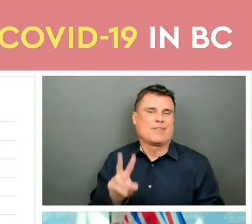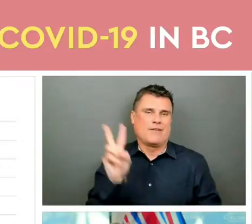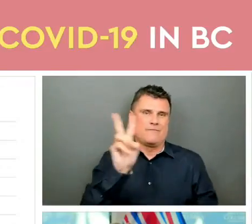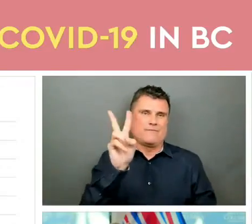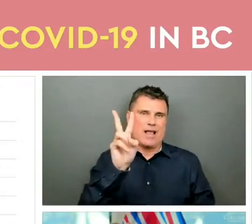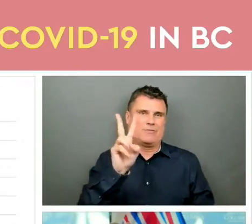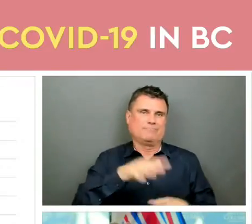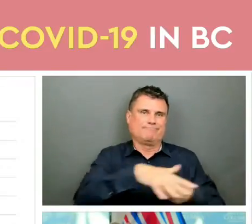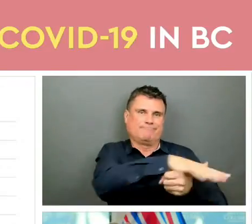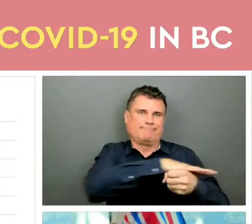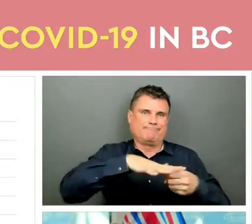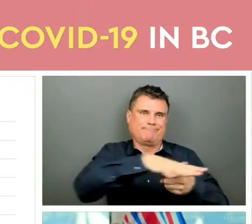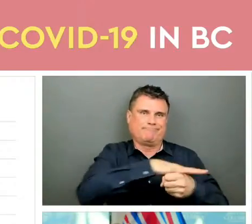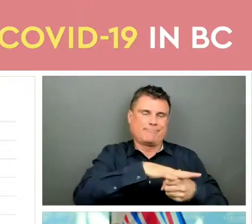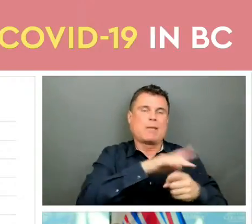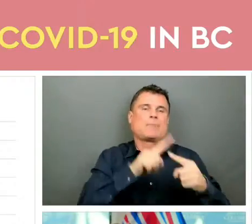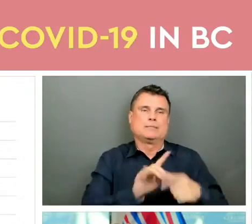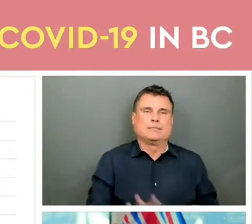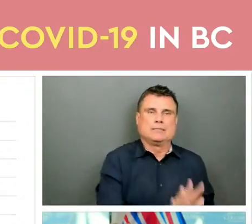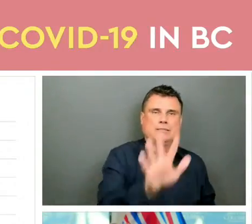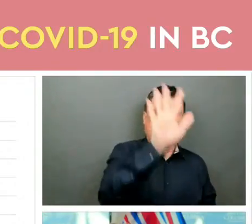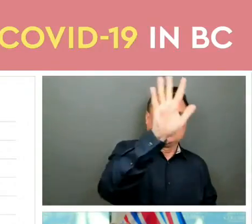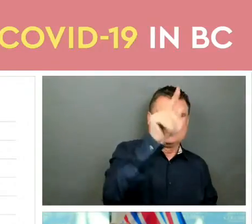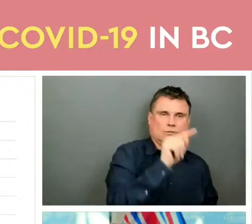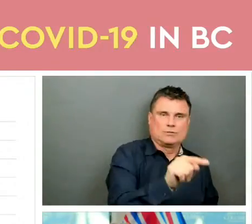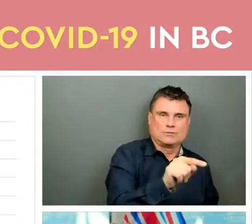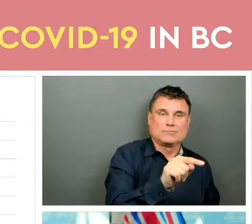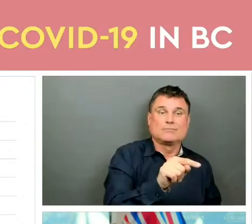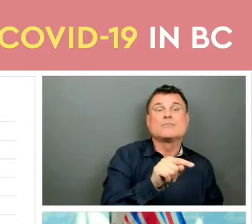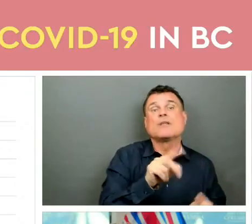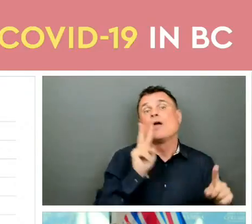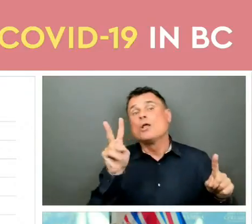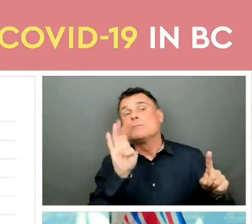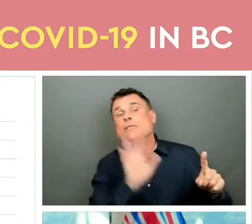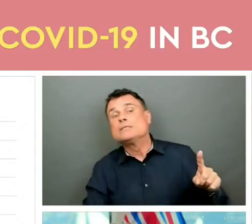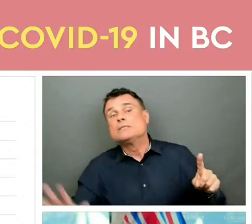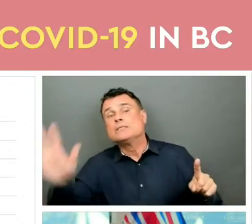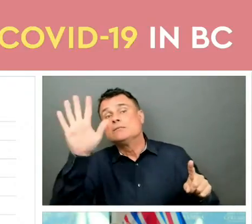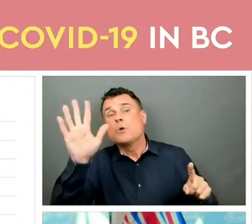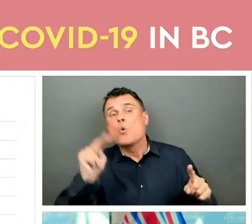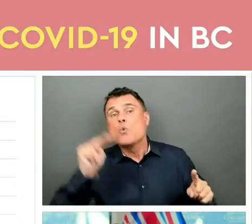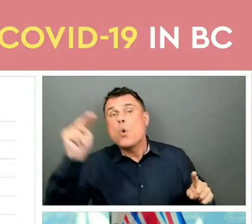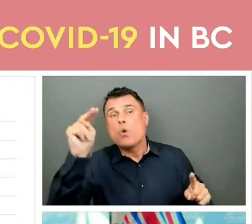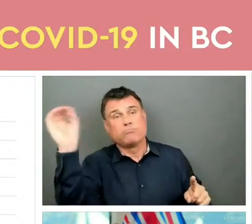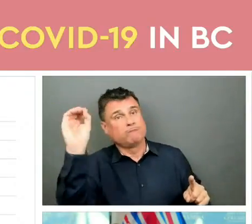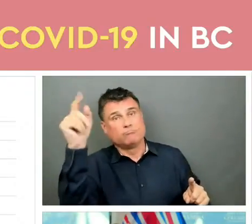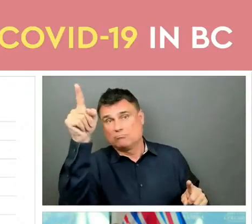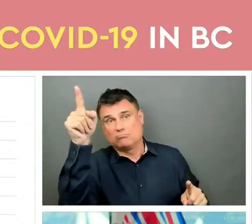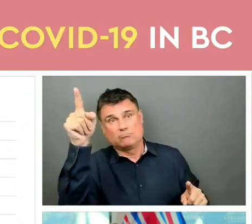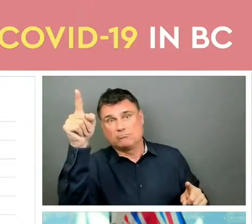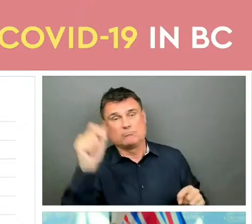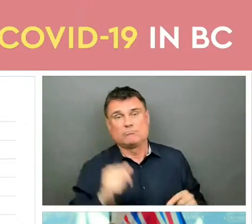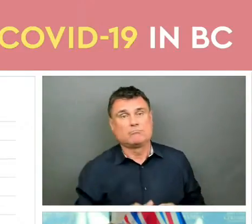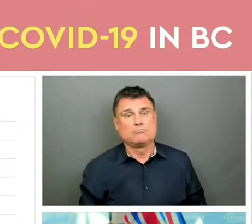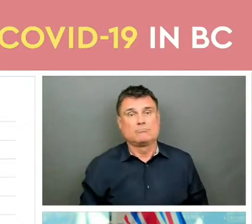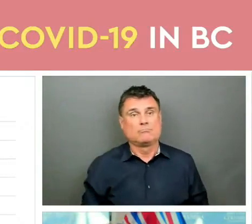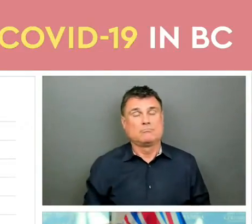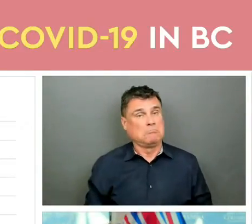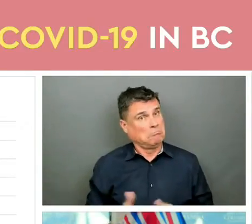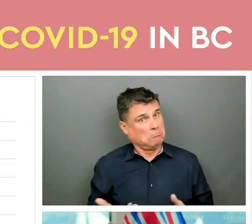have seen clusters in every region, so far not the north, we have seen a much lower age group of people